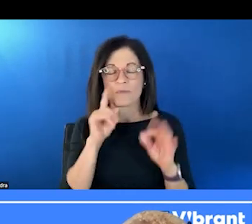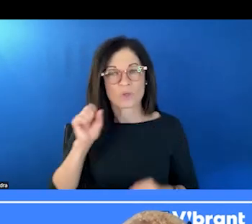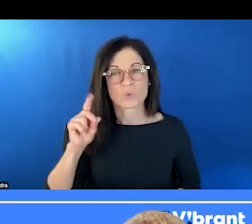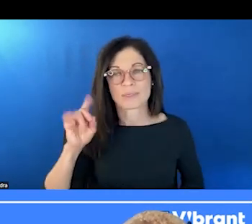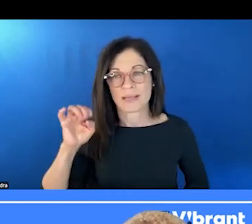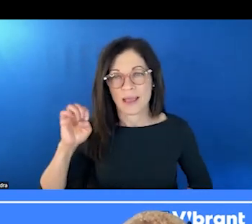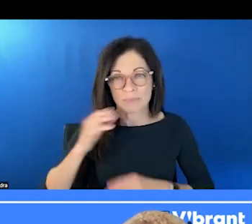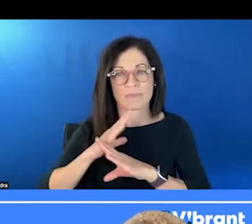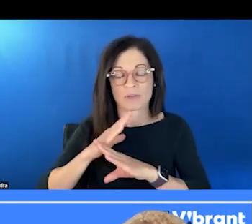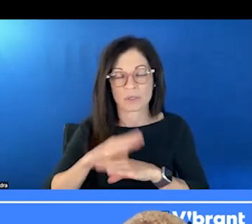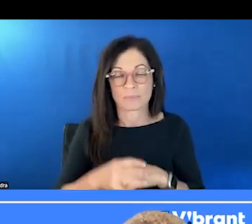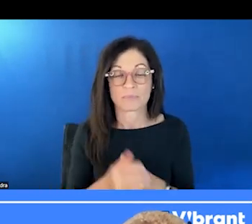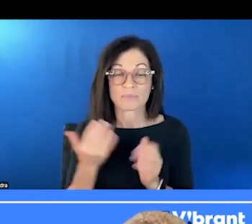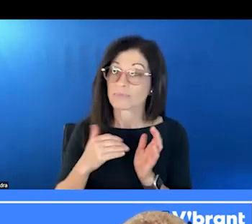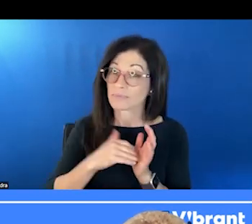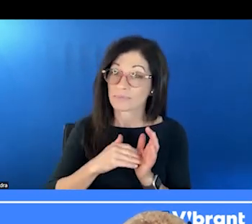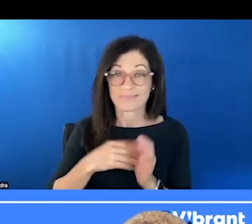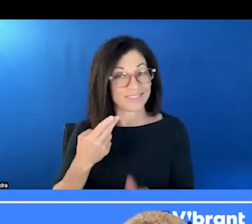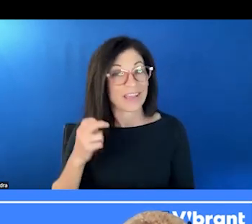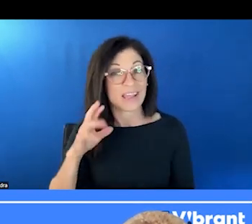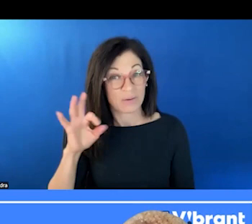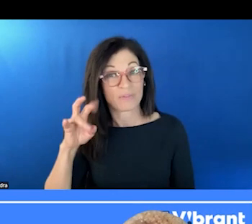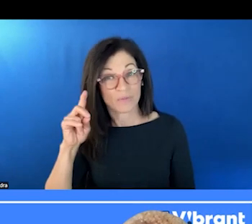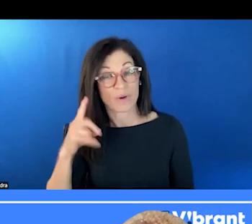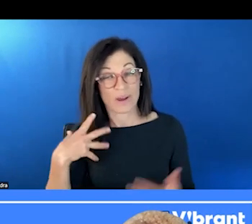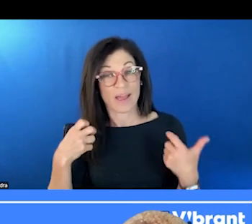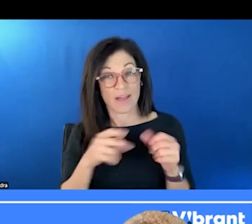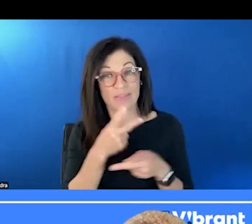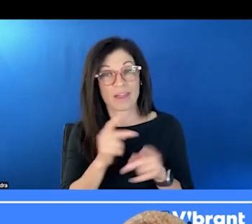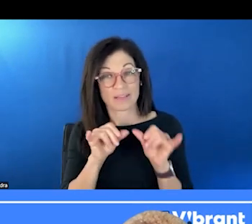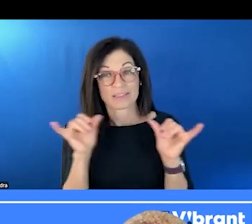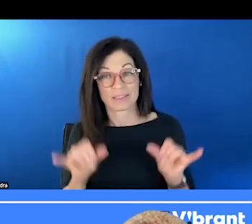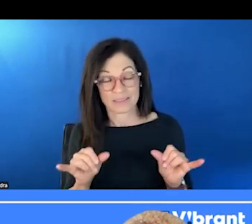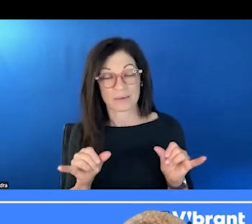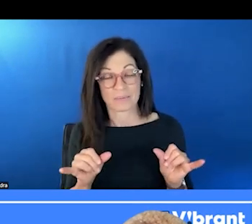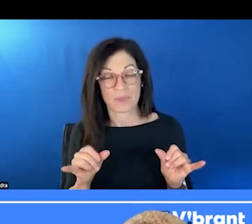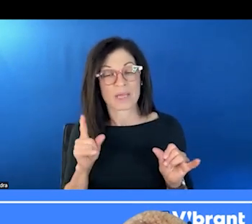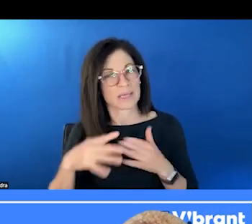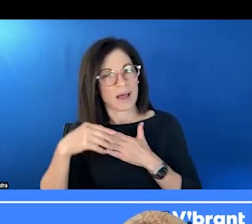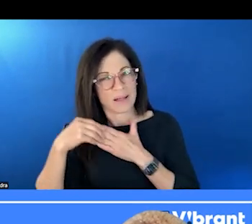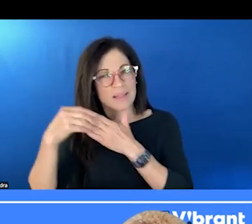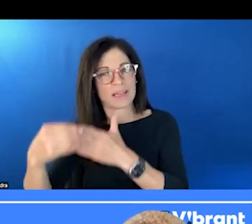ONCE AGAIN, THE HENRY FORD HEALTHCARE SYSTEM IS A LEADER THERE.